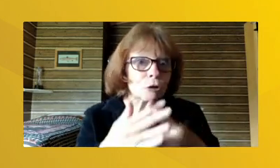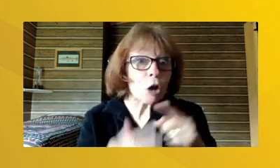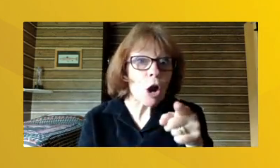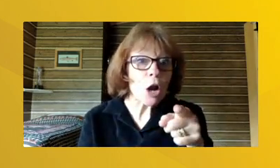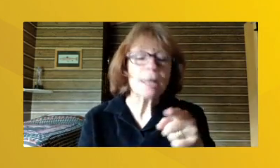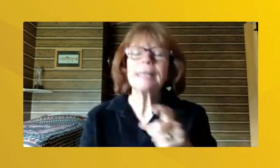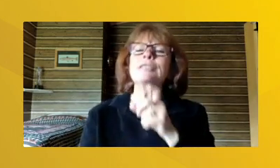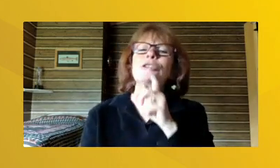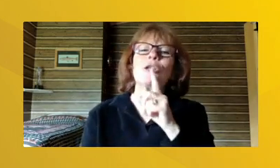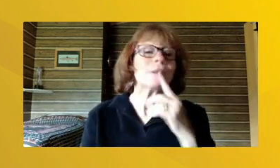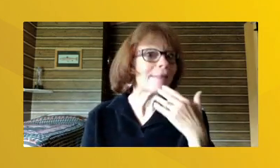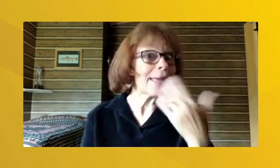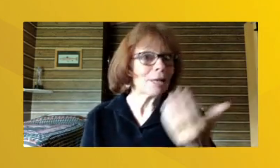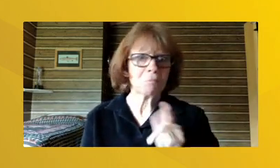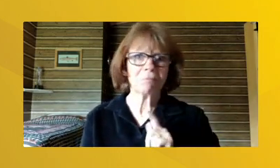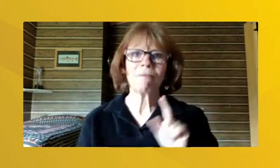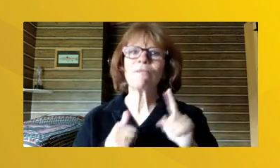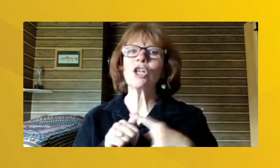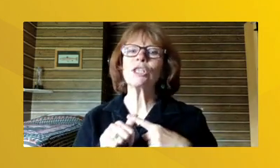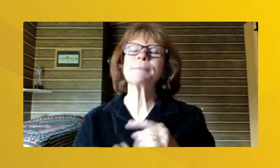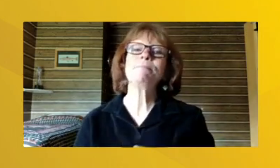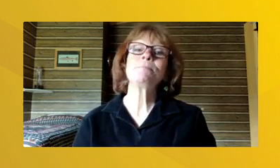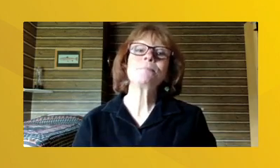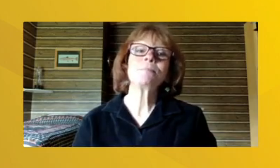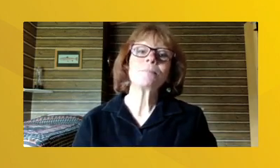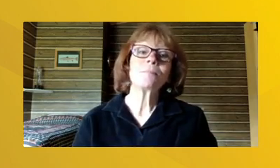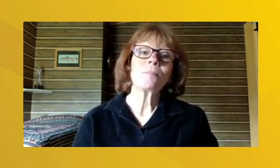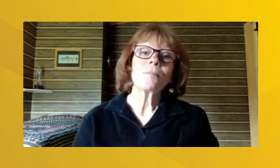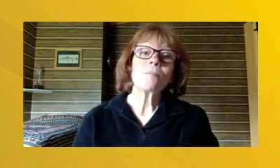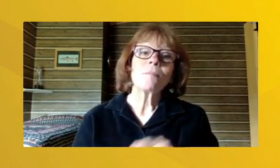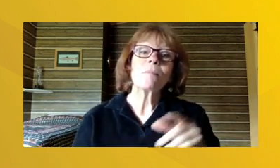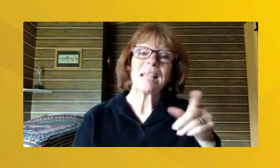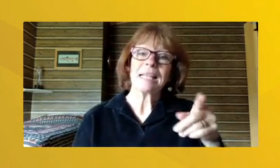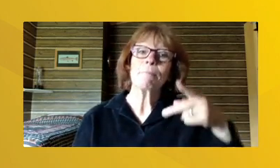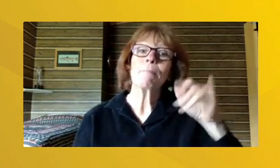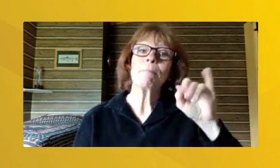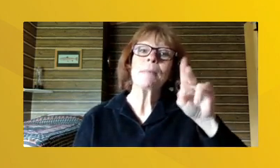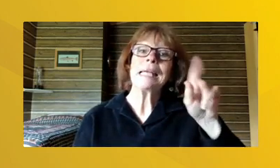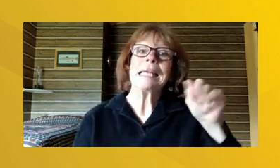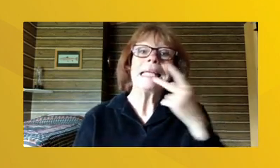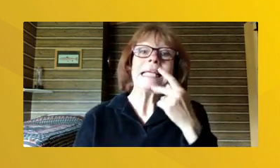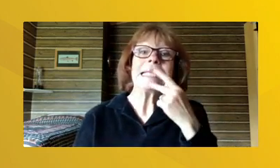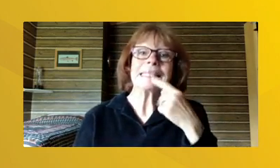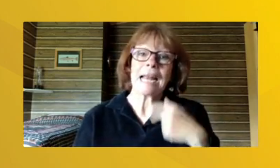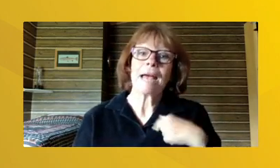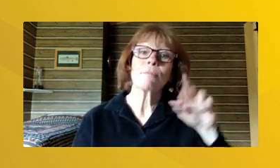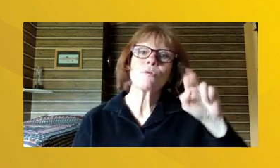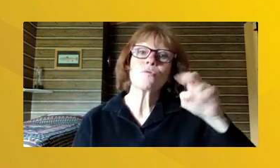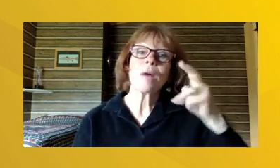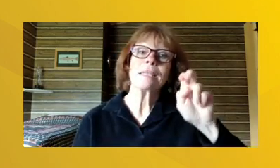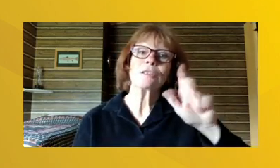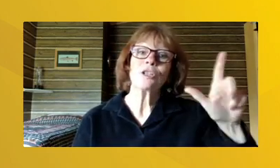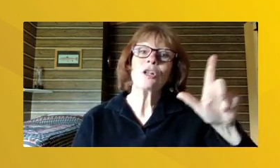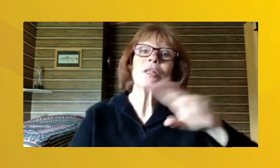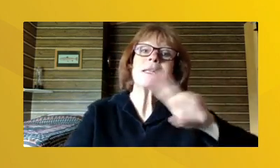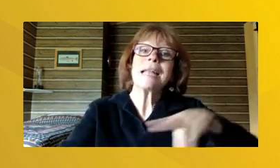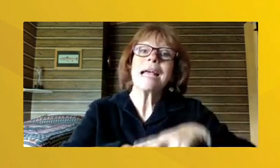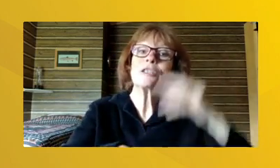Thanks, Pinks. I appreciate that. So as Pinky introduced, my name is Rachel Hutchison and I'm with the National Head Start Association.